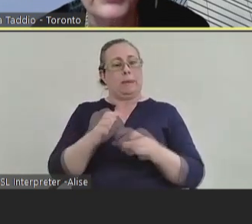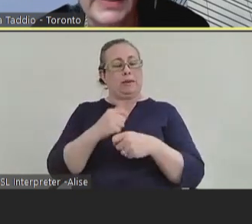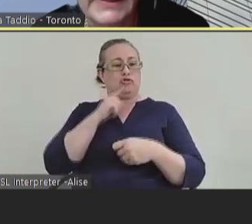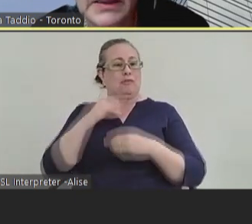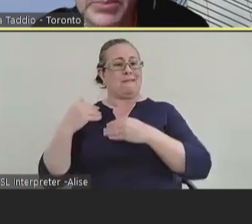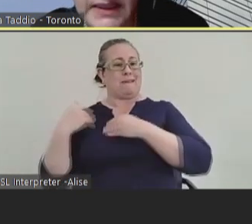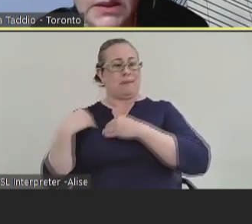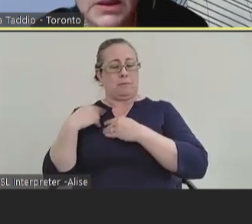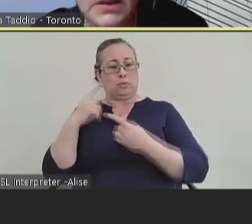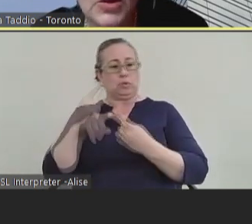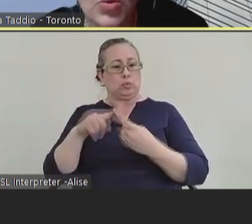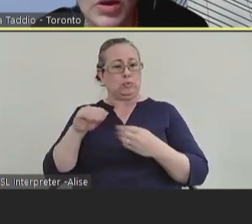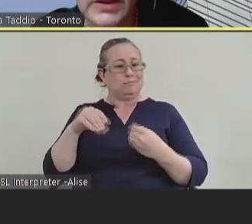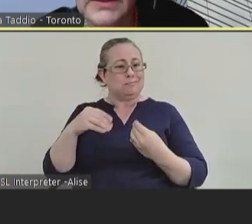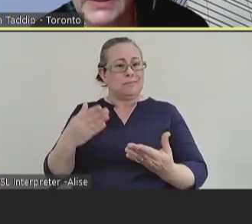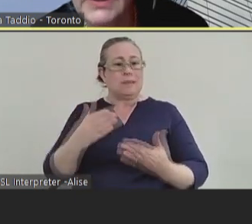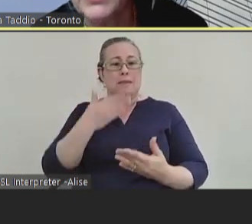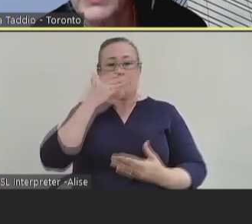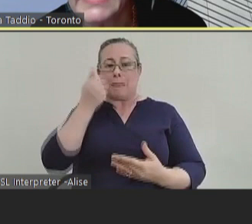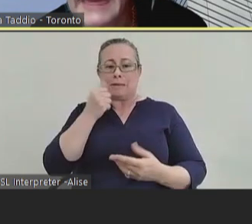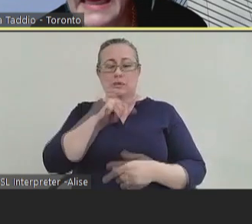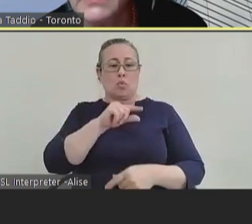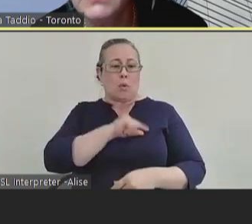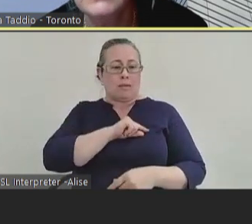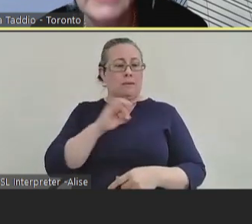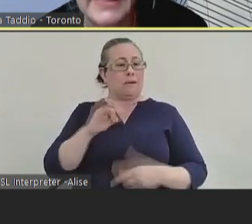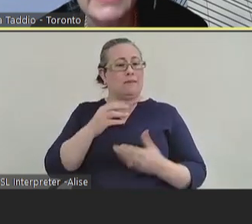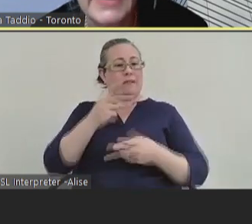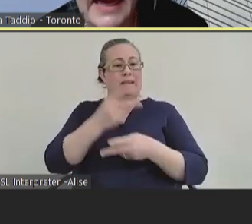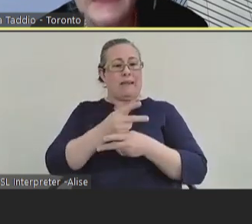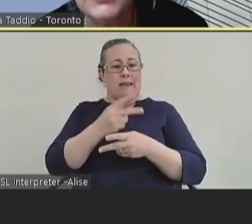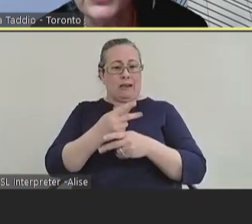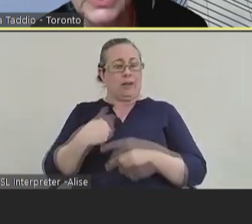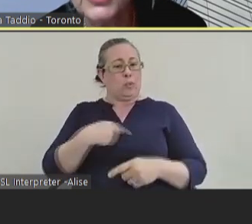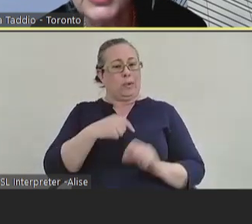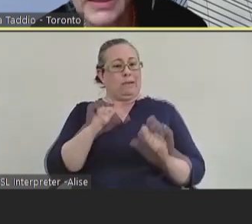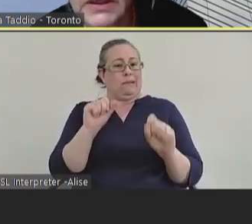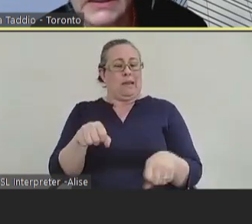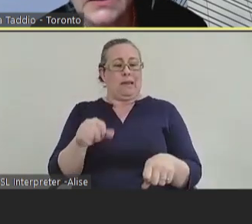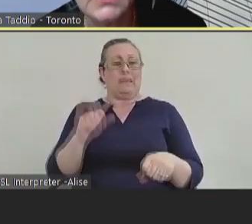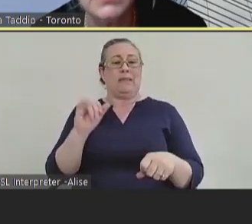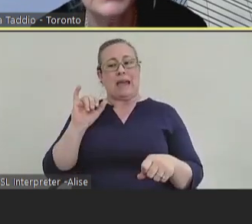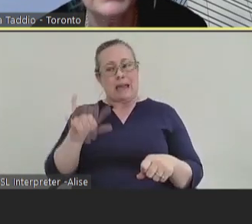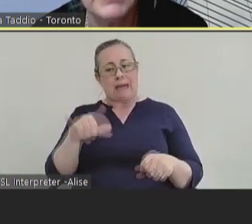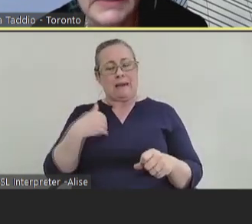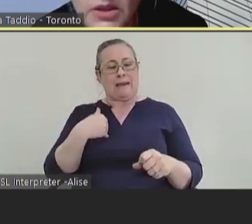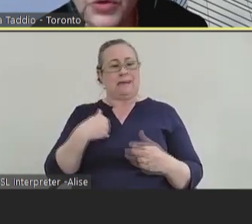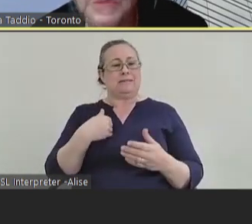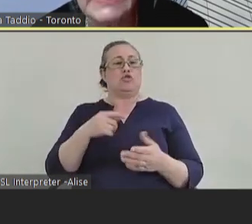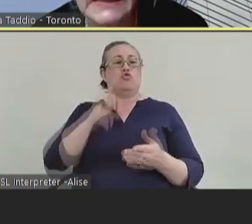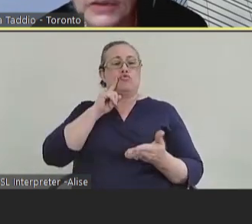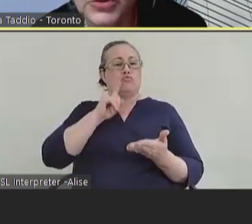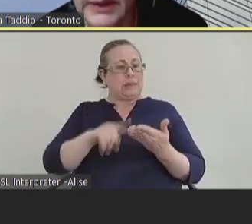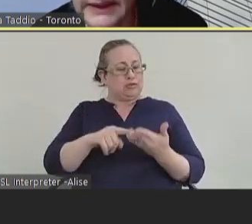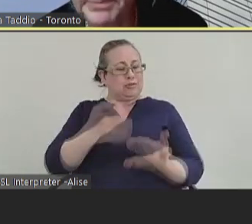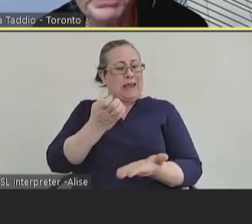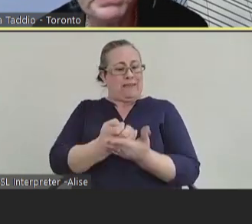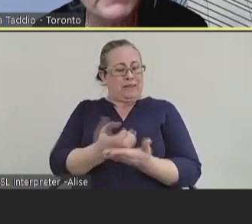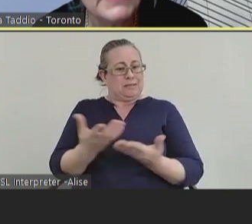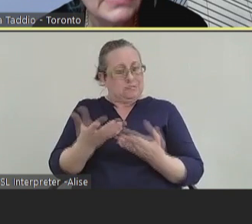providing the best quality of care that we can that has research evidence integrated into it.